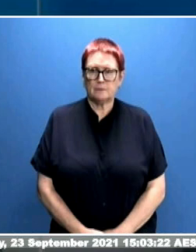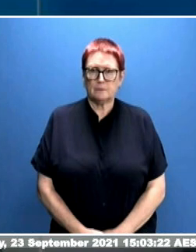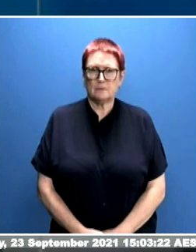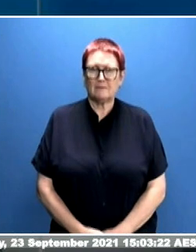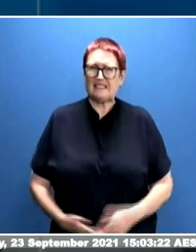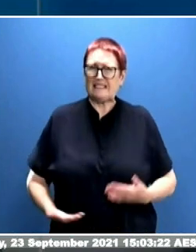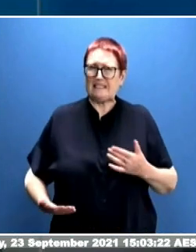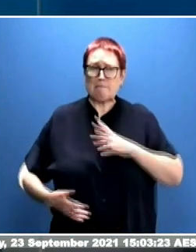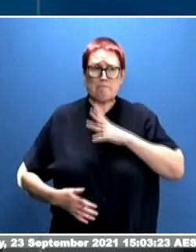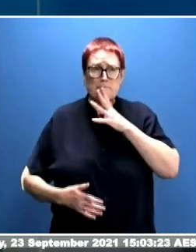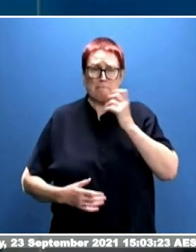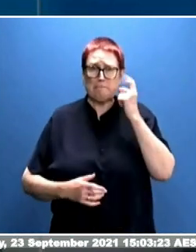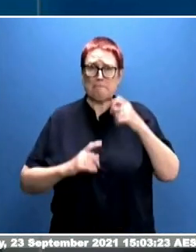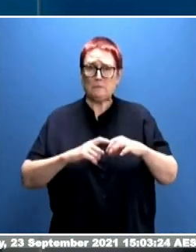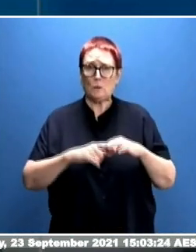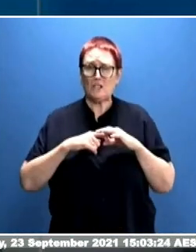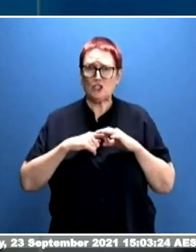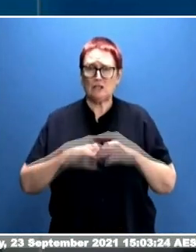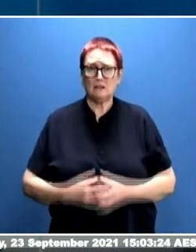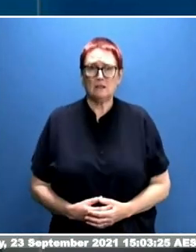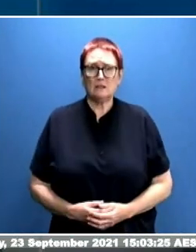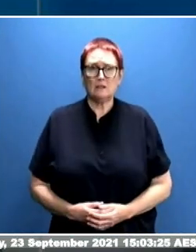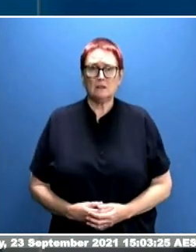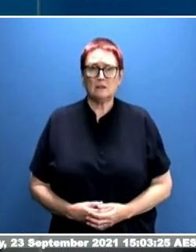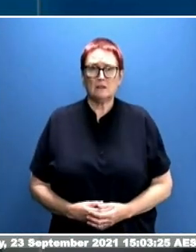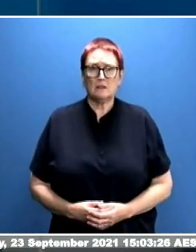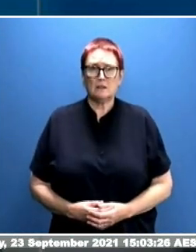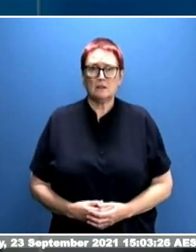I mean, with the vast range of young people that we have and the diversity and